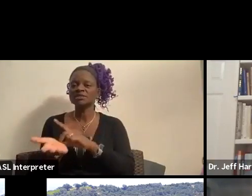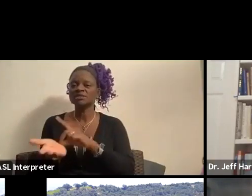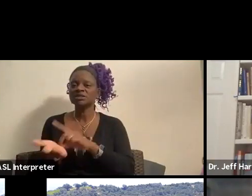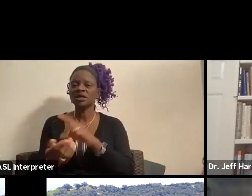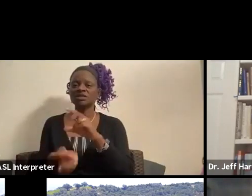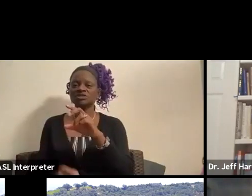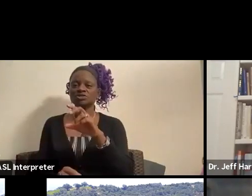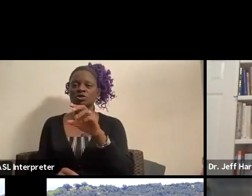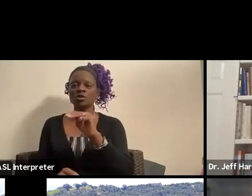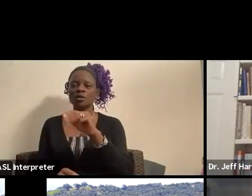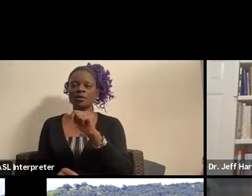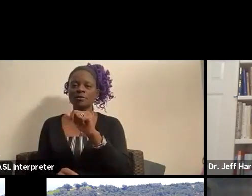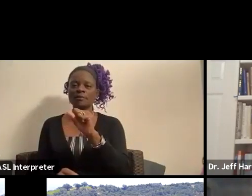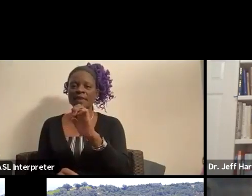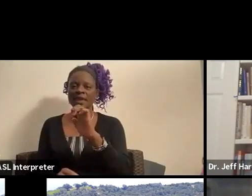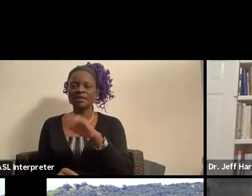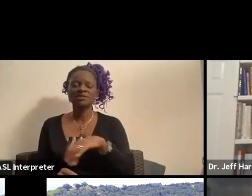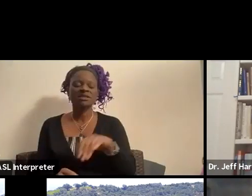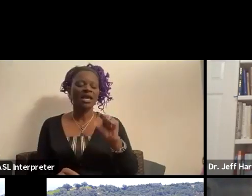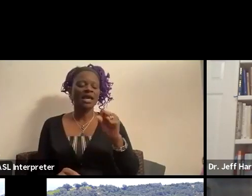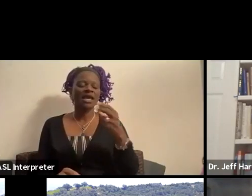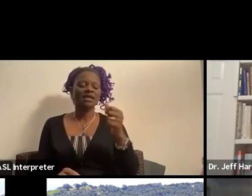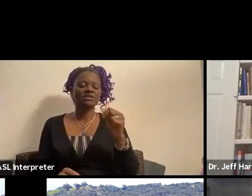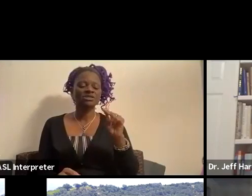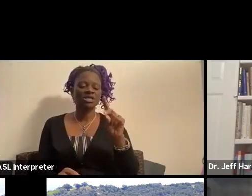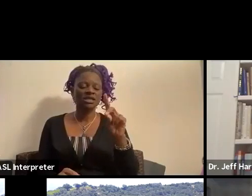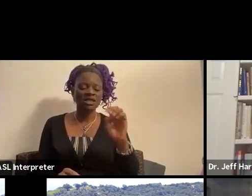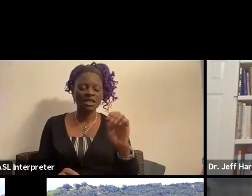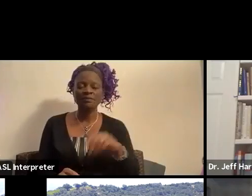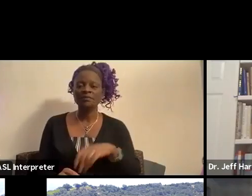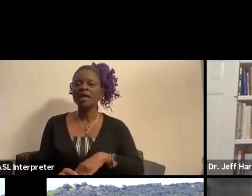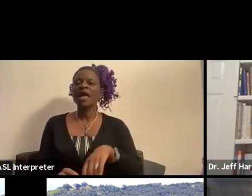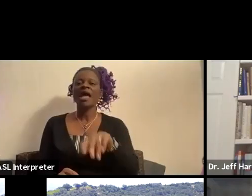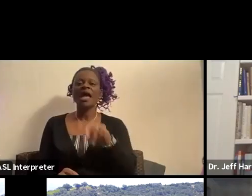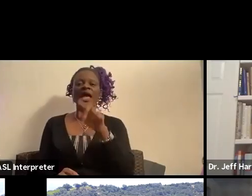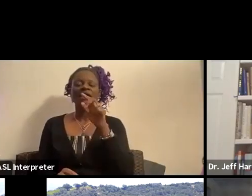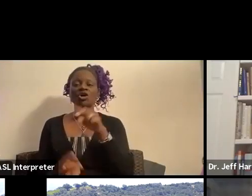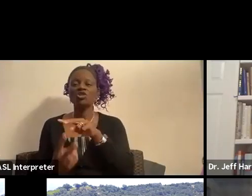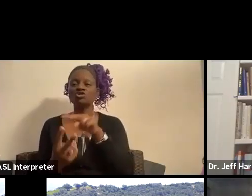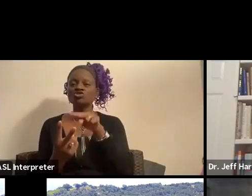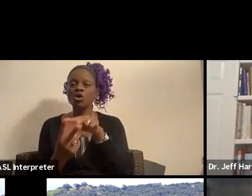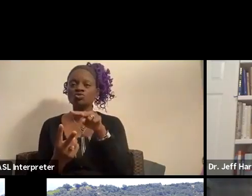looked at the school nurses and made them a priority to get them vaccinated. And I want to thank them for that effort